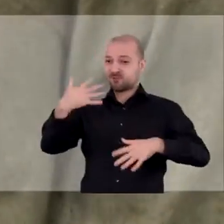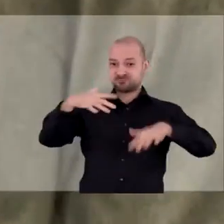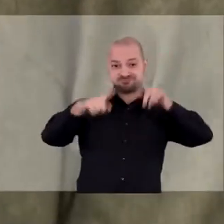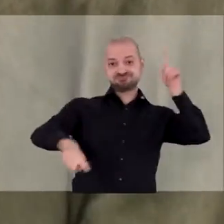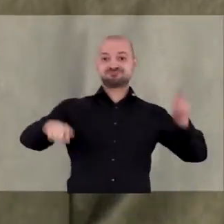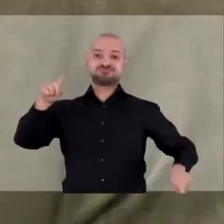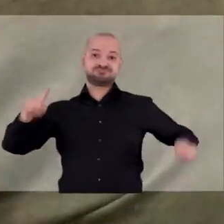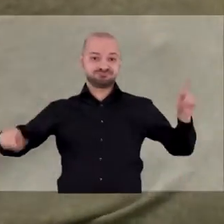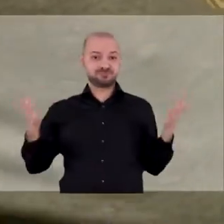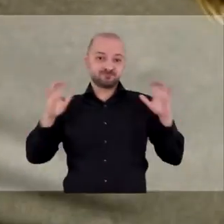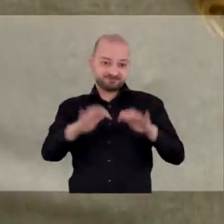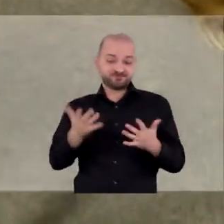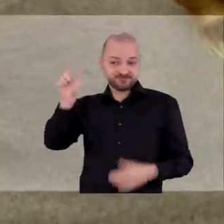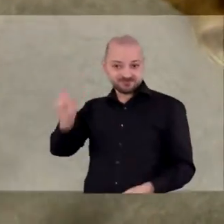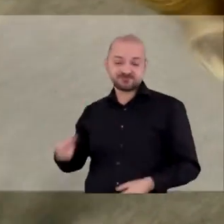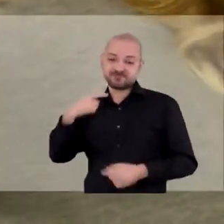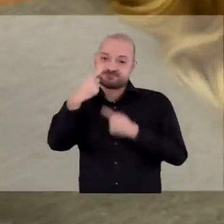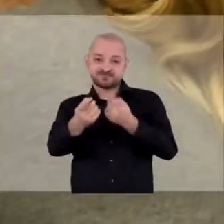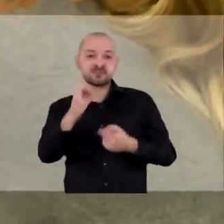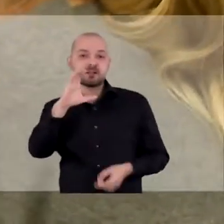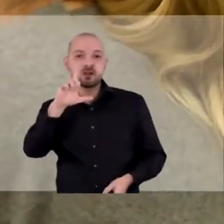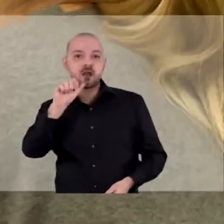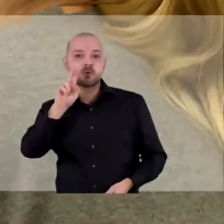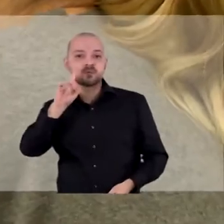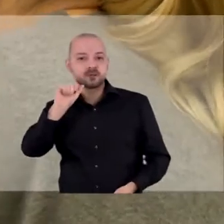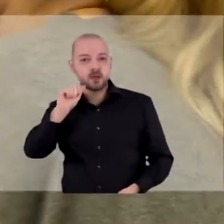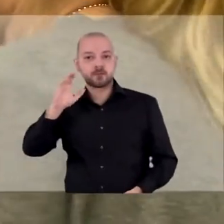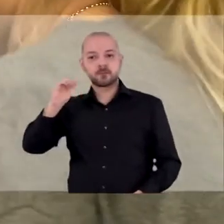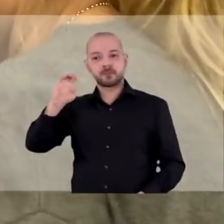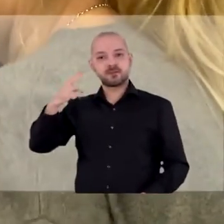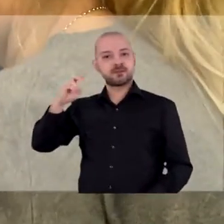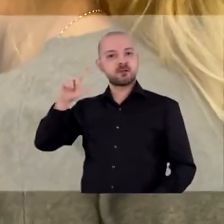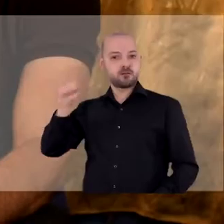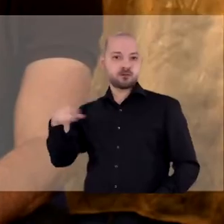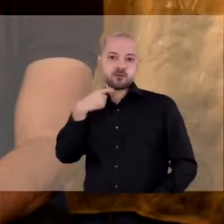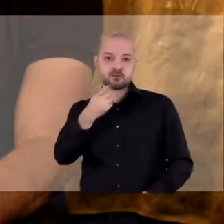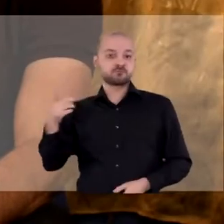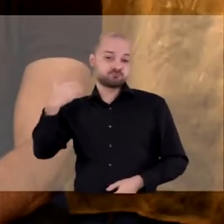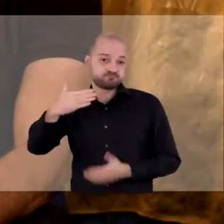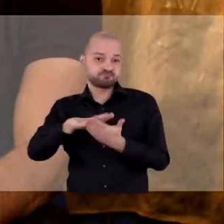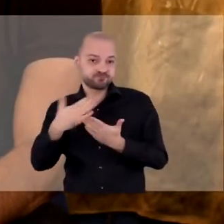The audience at the “Lesezeichen” event are also a mixed bunch, explains reader Claudia Mechela.